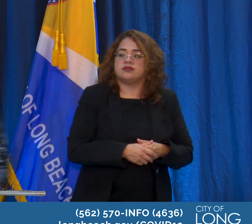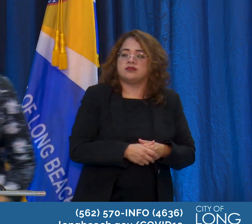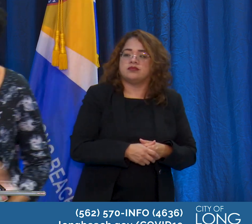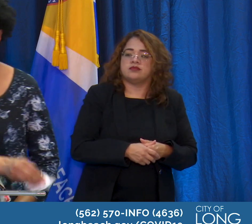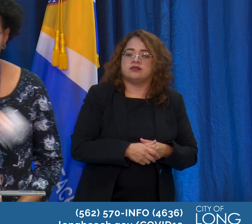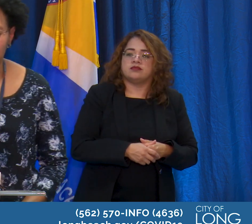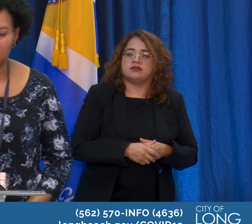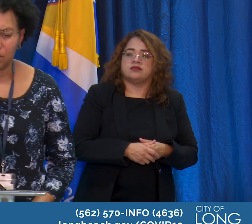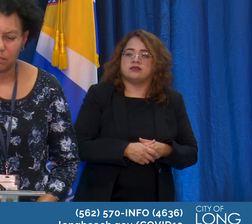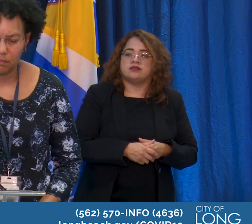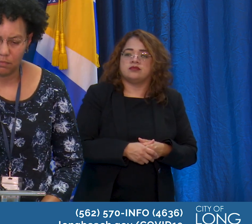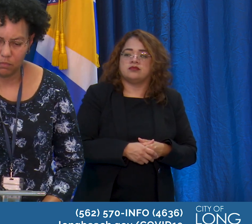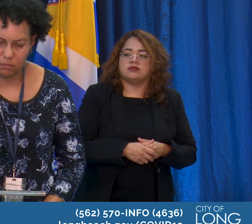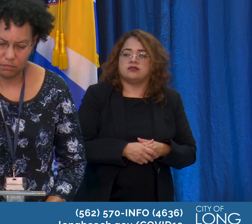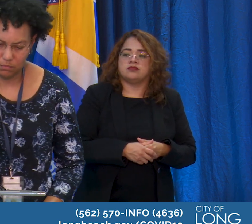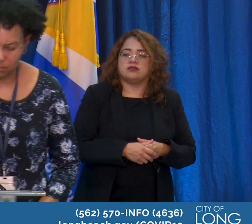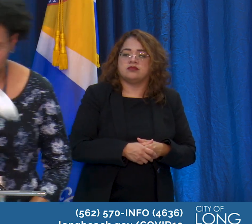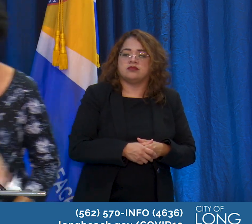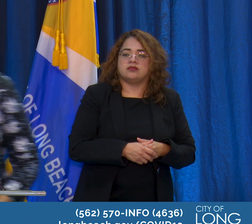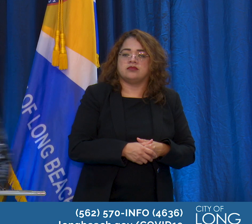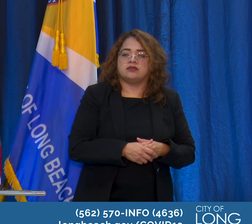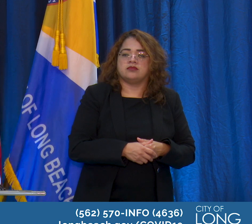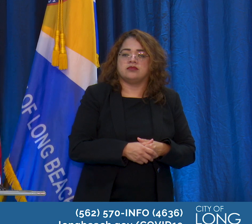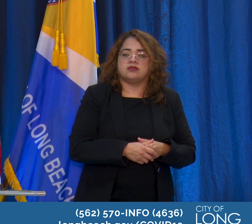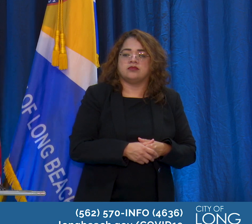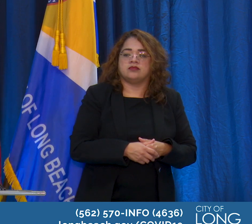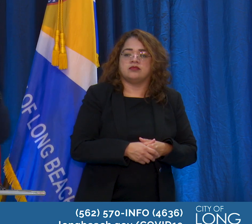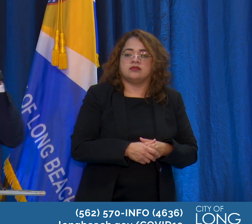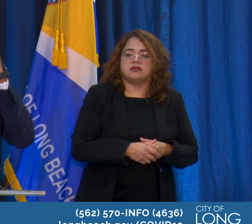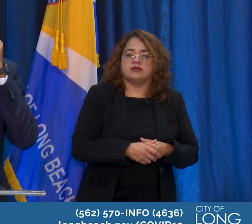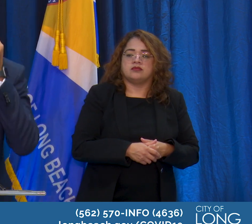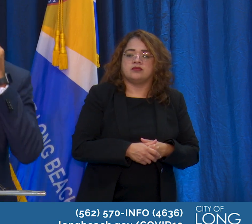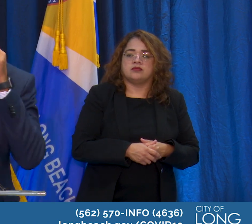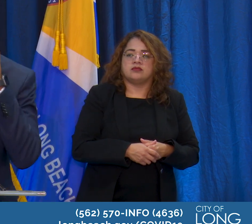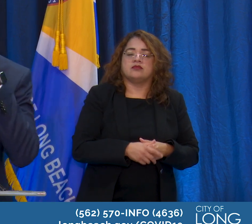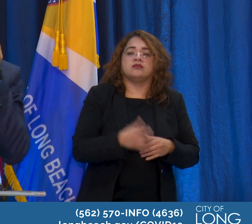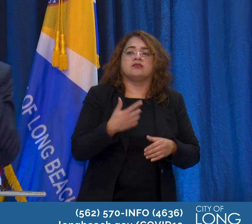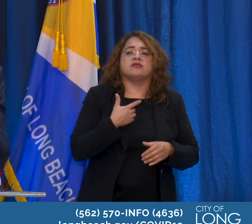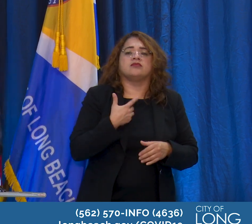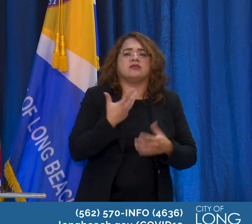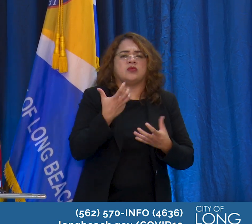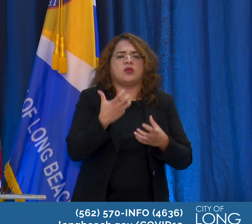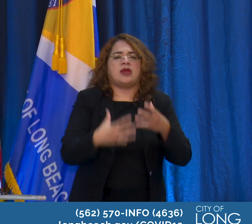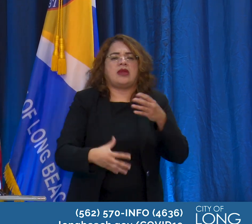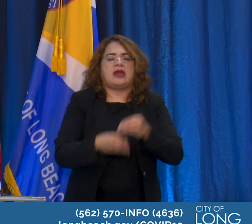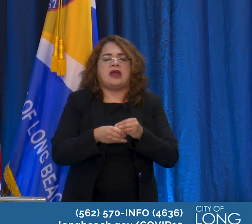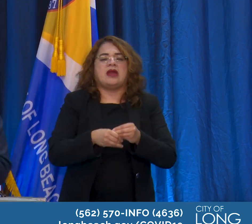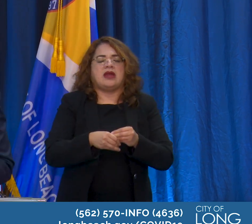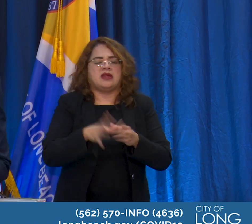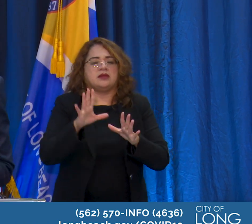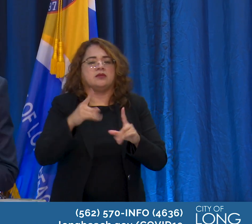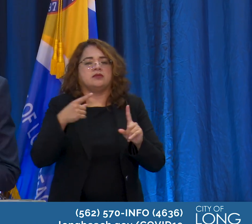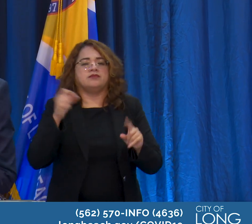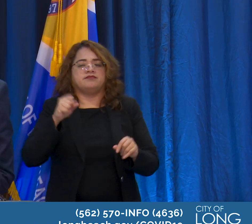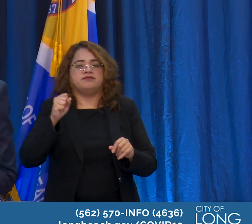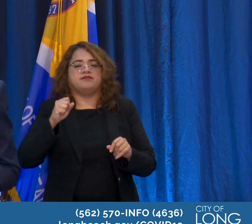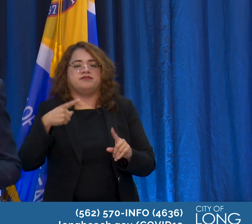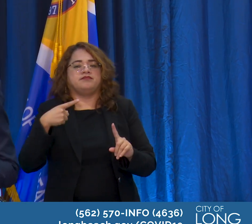Yeah. I just want to add something to that because I think this is important.